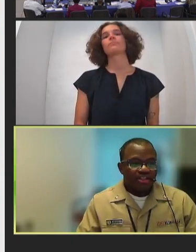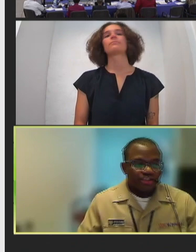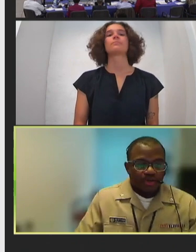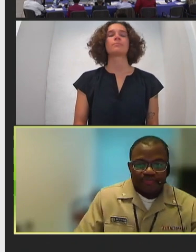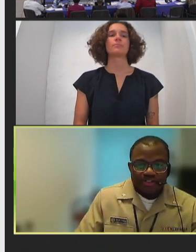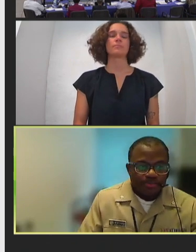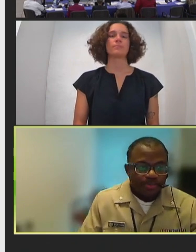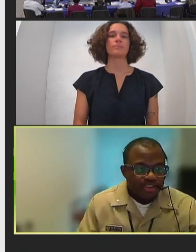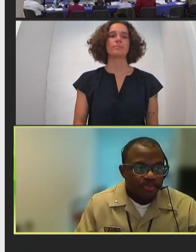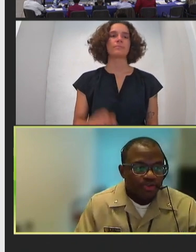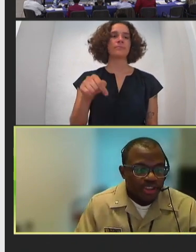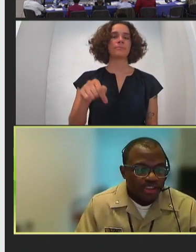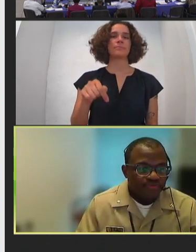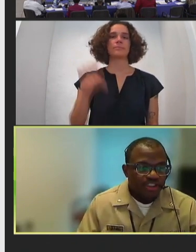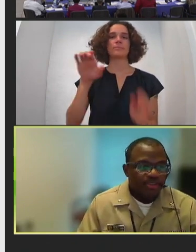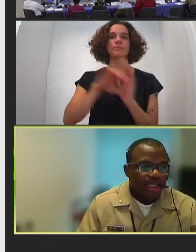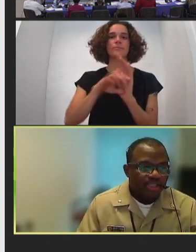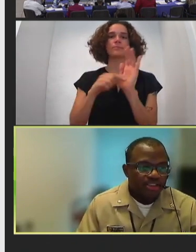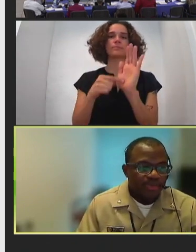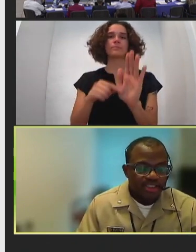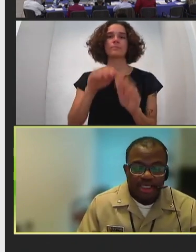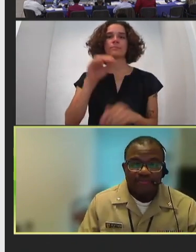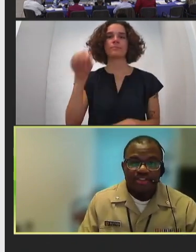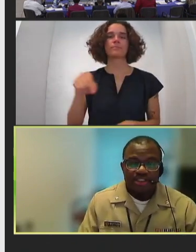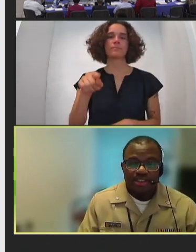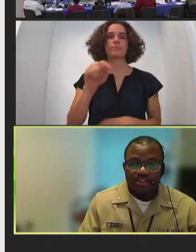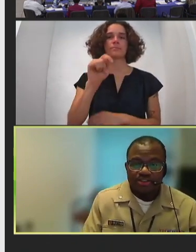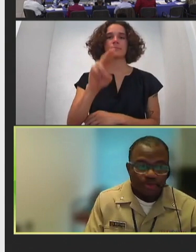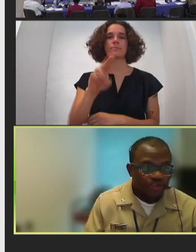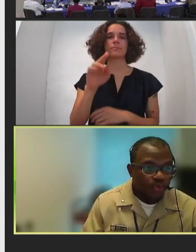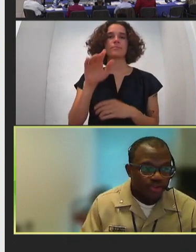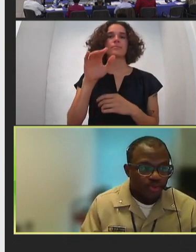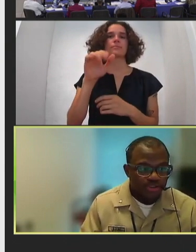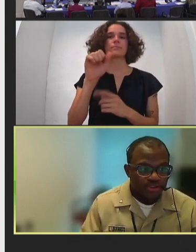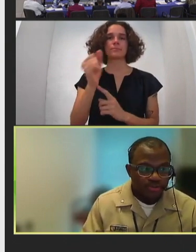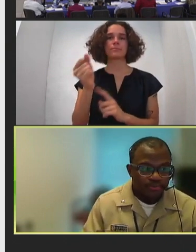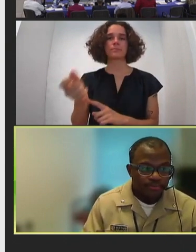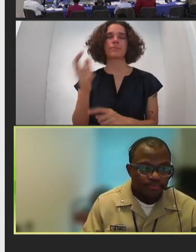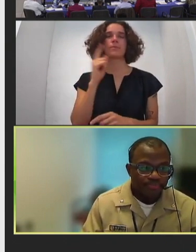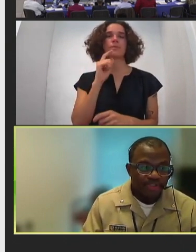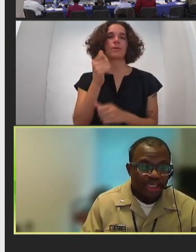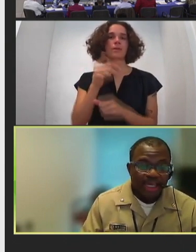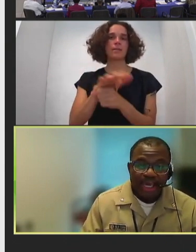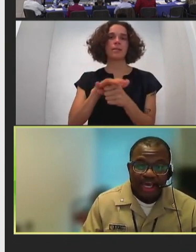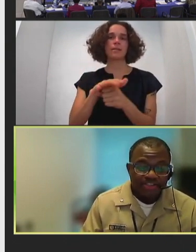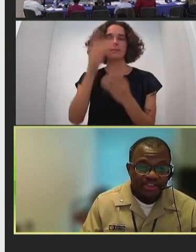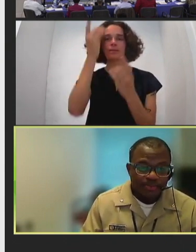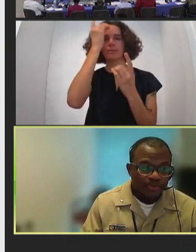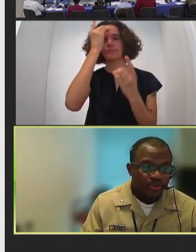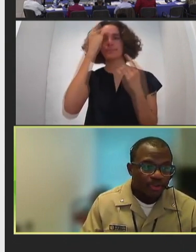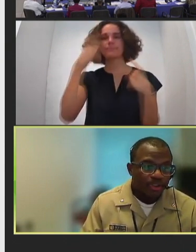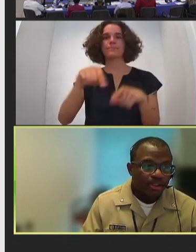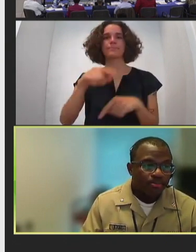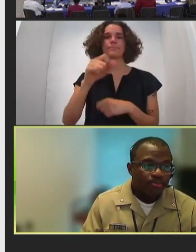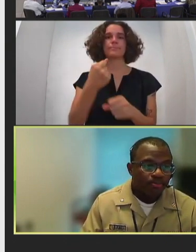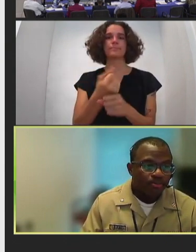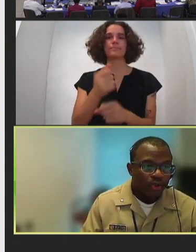This graphic depicts the percentage of TB cases by site of disease during 2022. As is typical, most